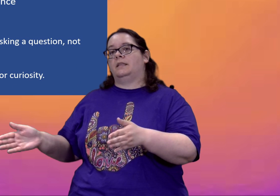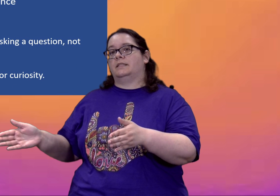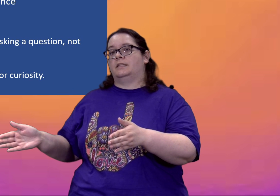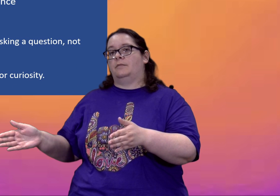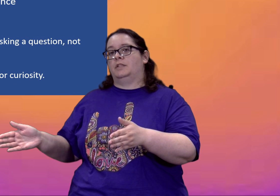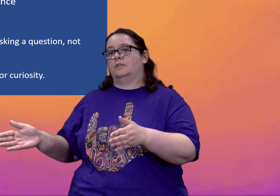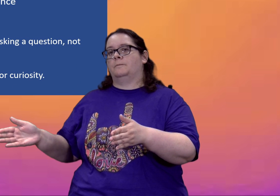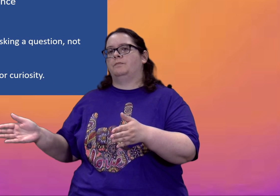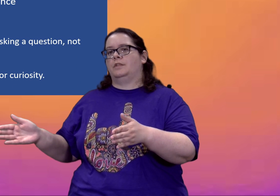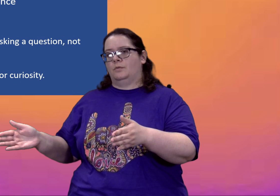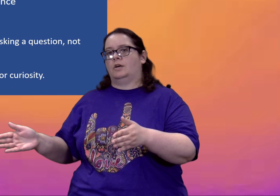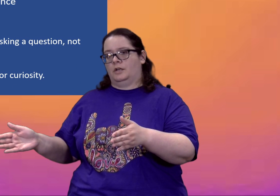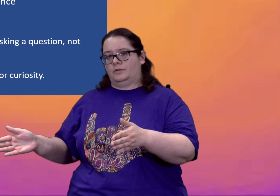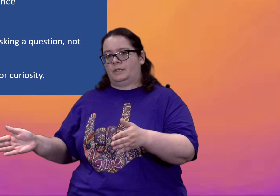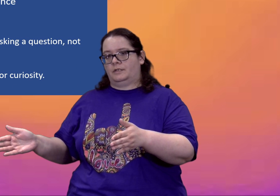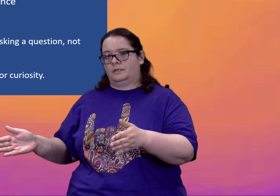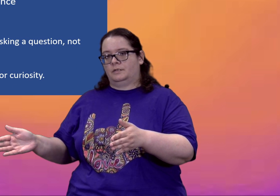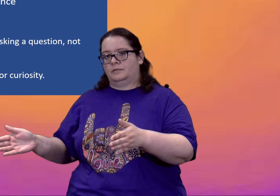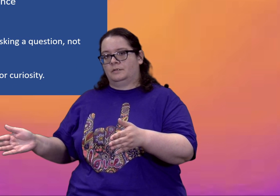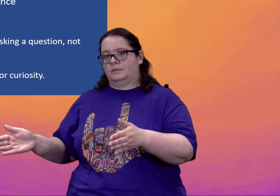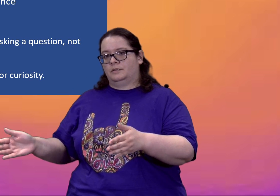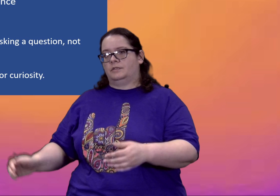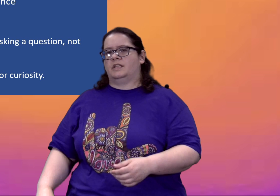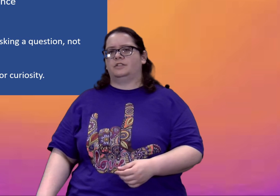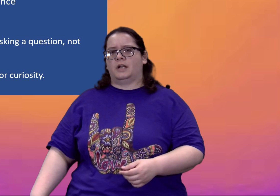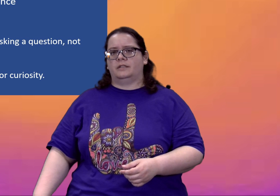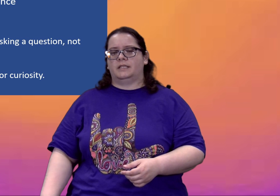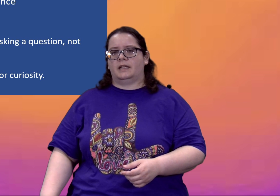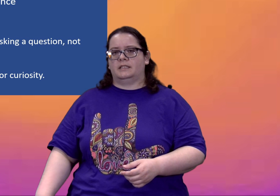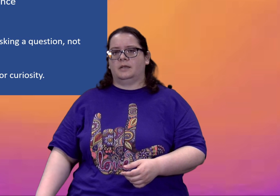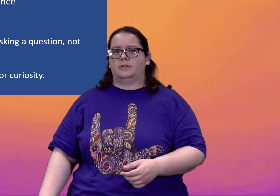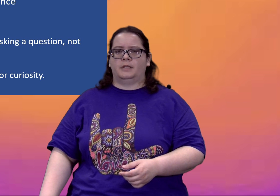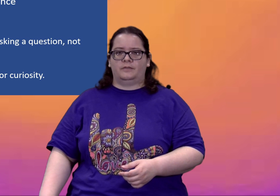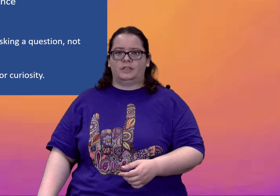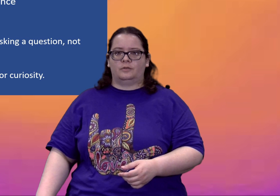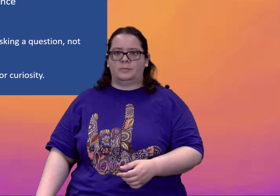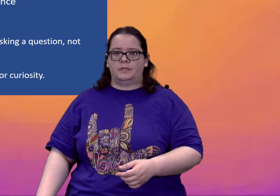the statement "You are hungry." So, say your child is acting up, they're being very grumpy,